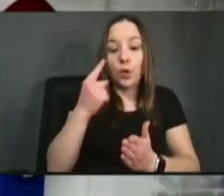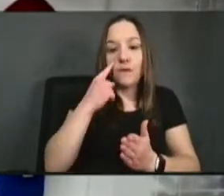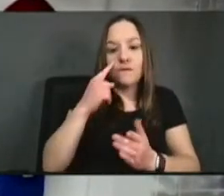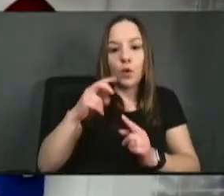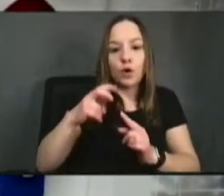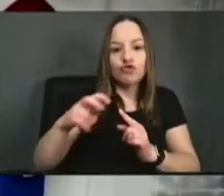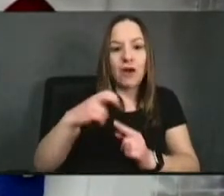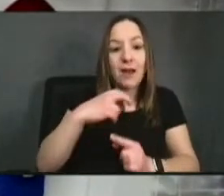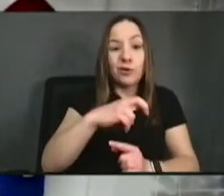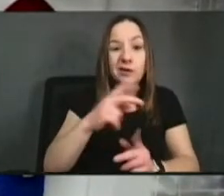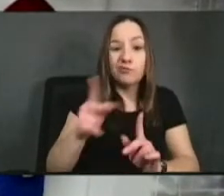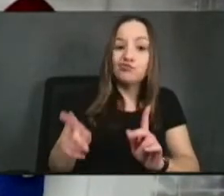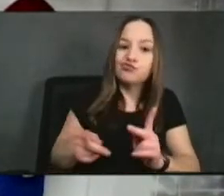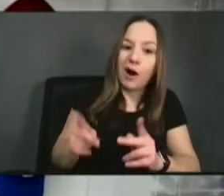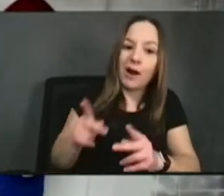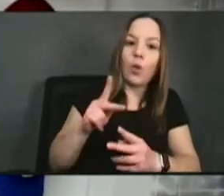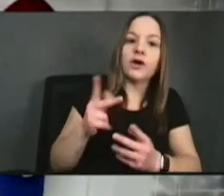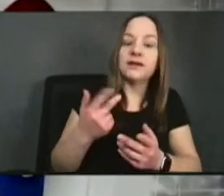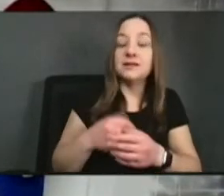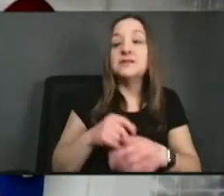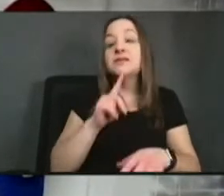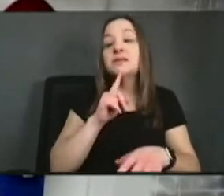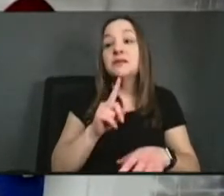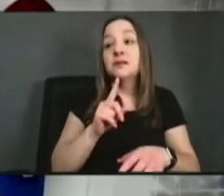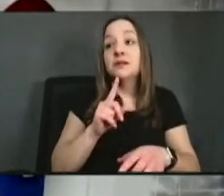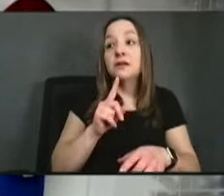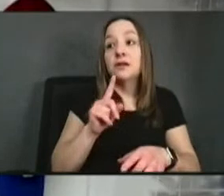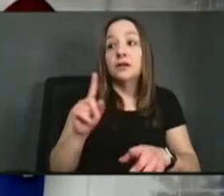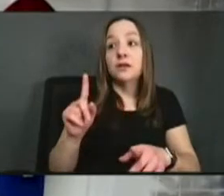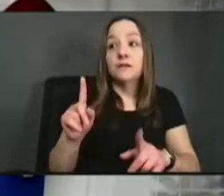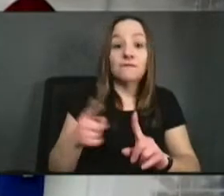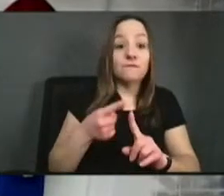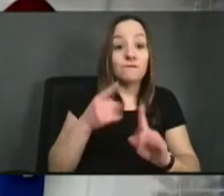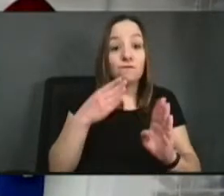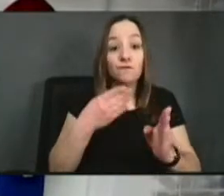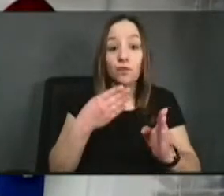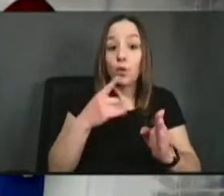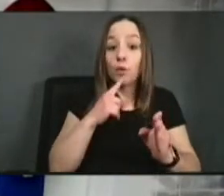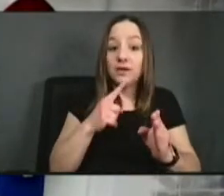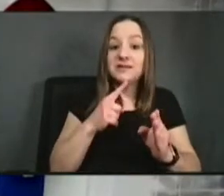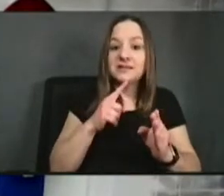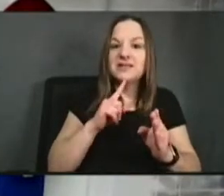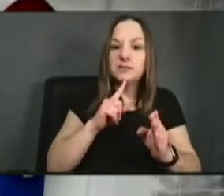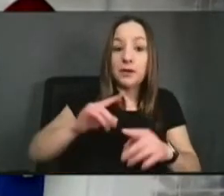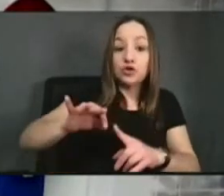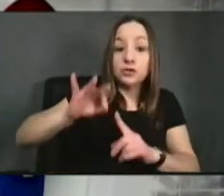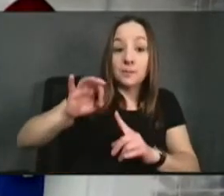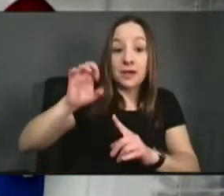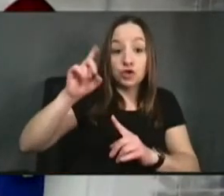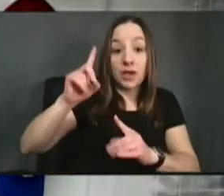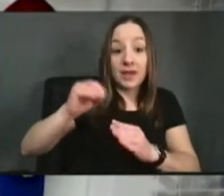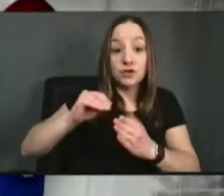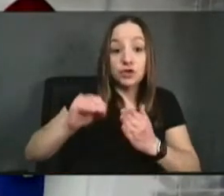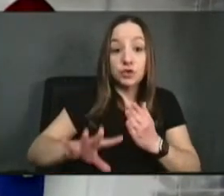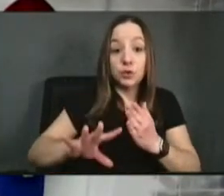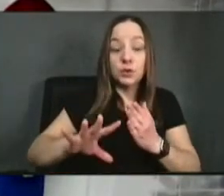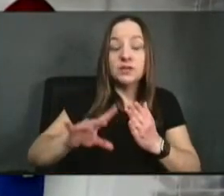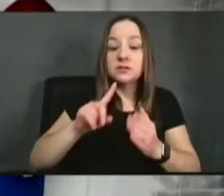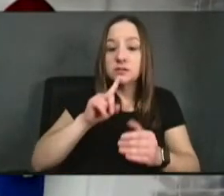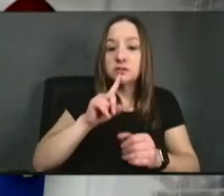centralized depots in the routing priorities, and the first thing was really to cover